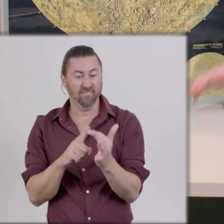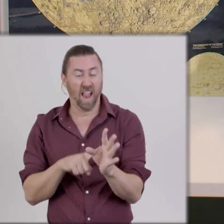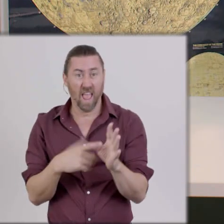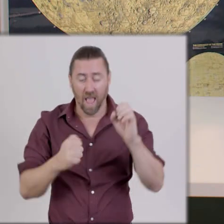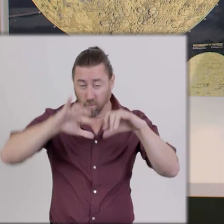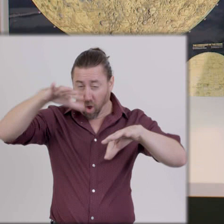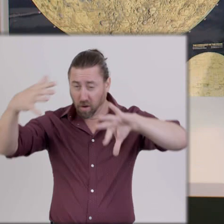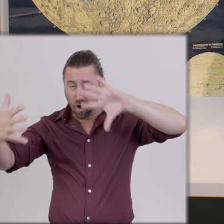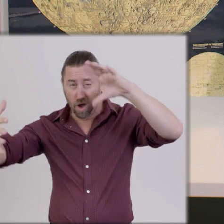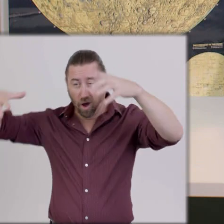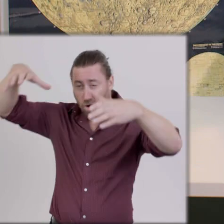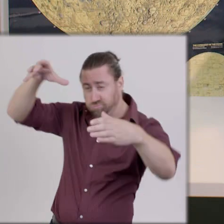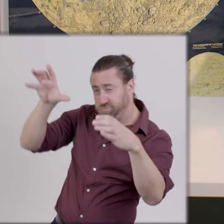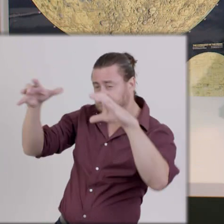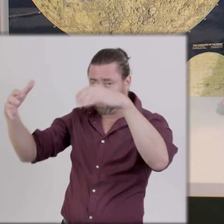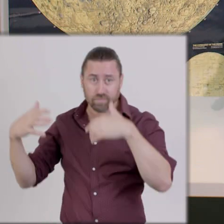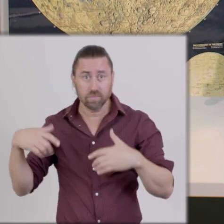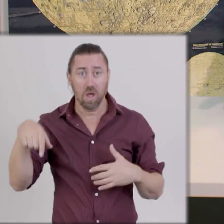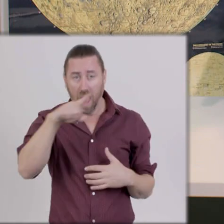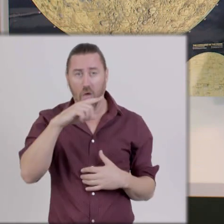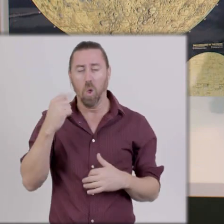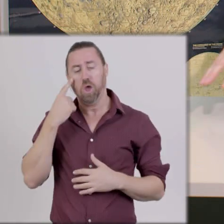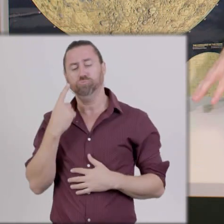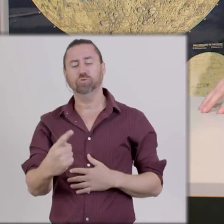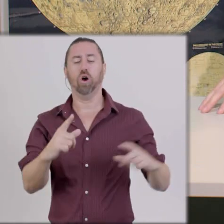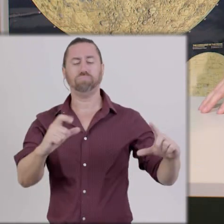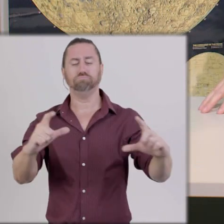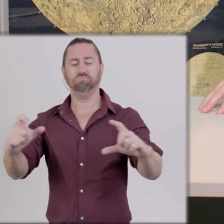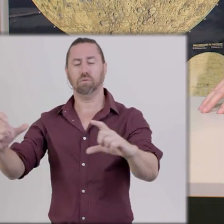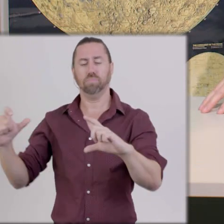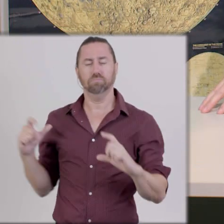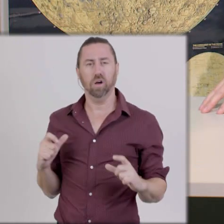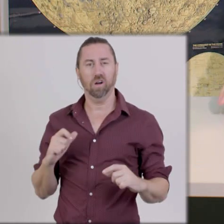The astronauts made these observations from their spacecraft in orbit.